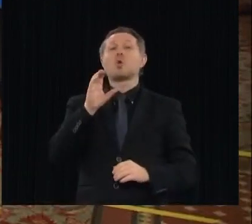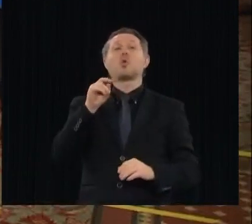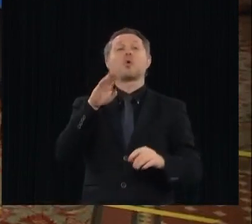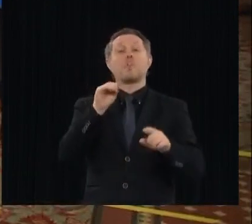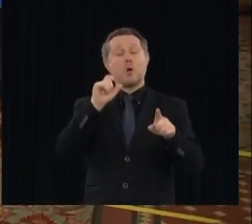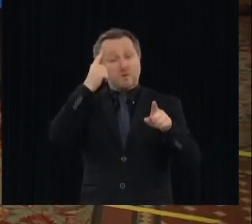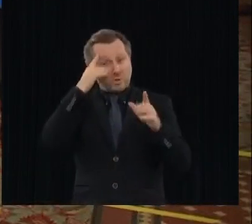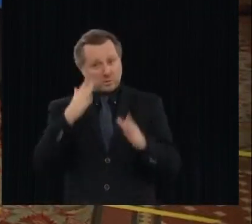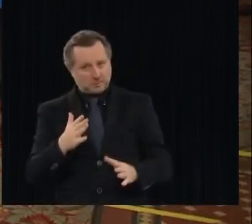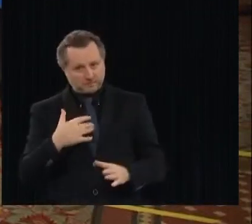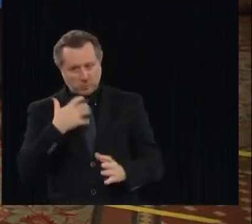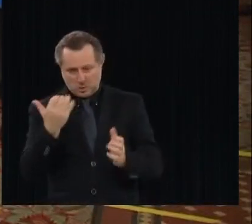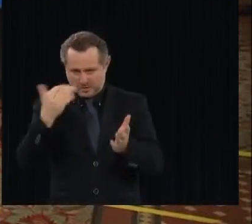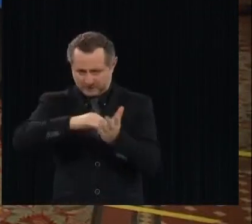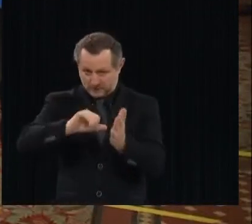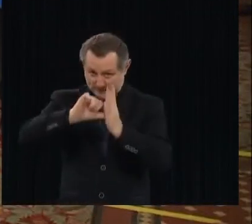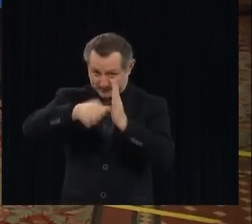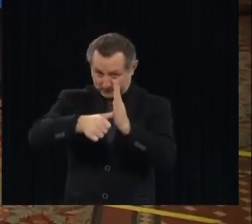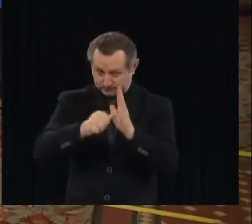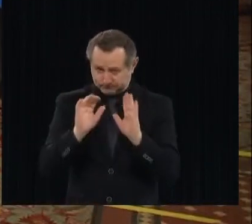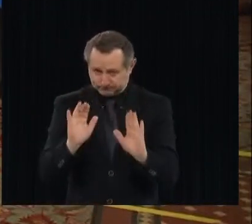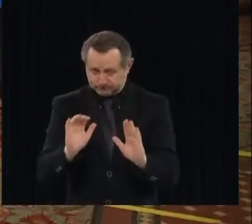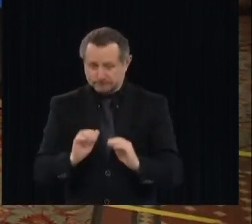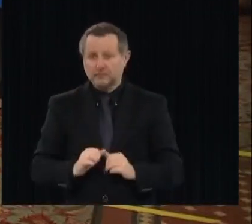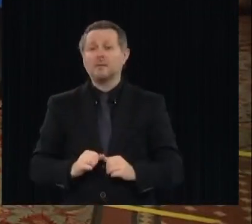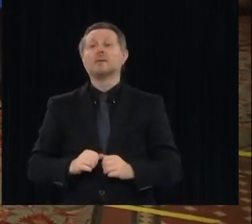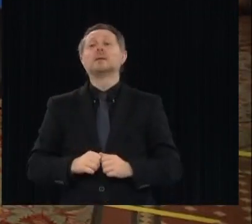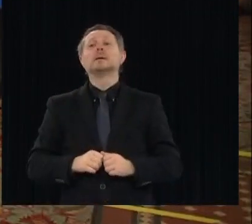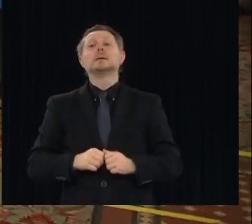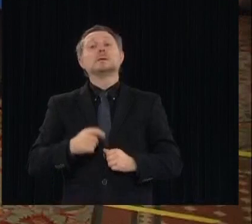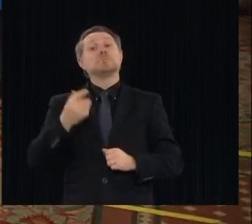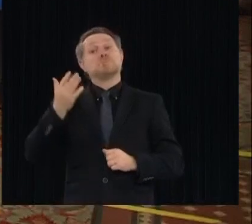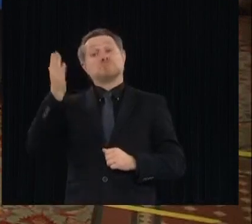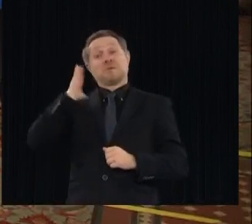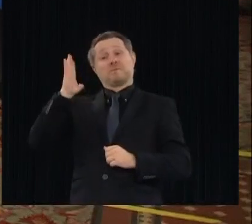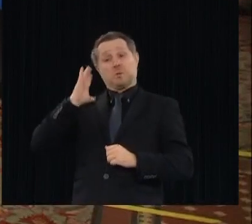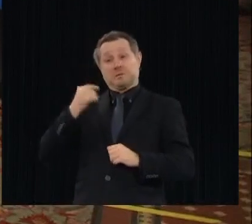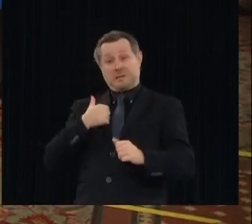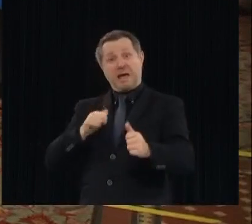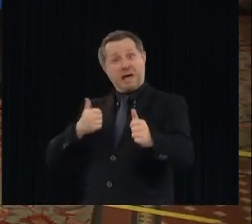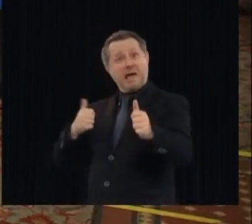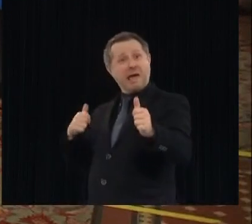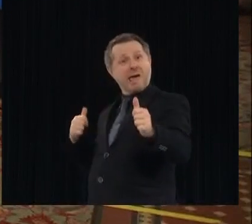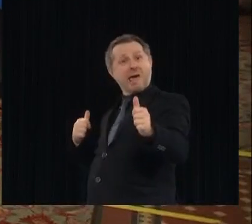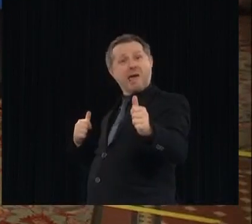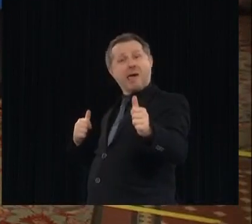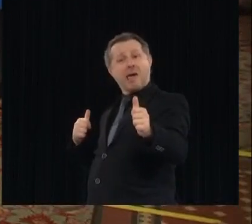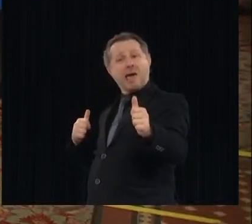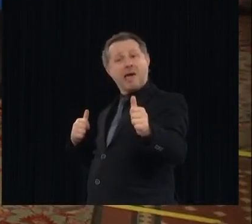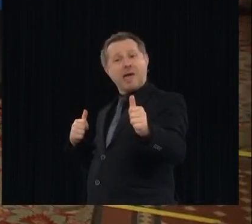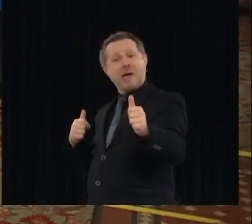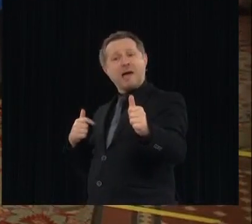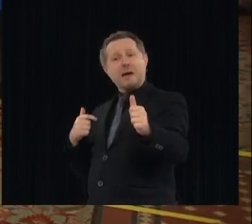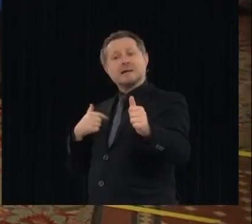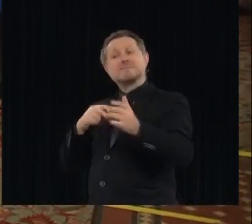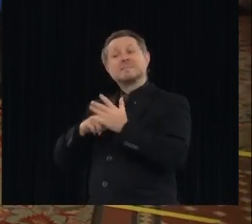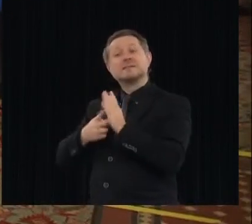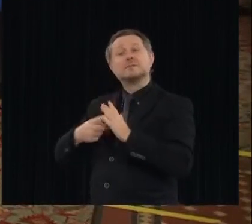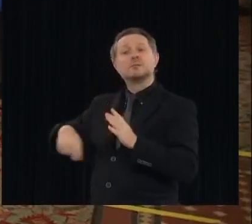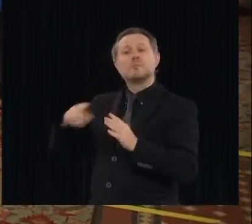WE CAN BREAK THOSE DOWN FOR YOU. I THINK WE WILL HAVE ROBERTA TOMORROW DO A CALL ON ALL THE NUMBERS.